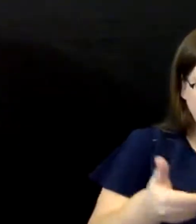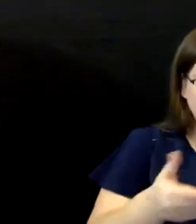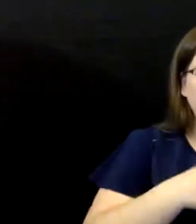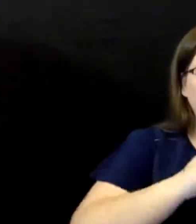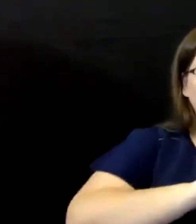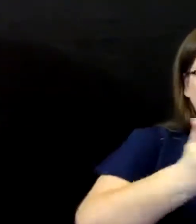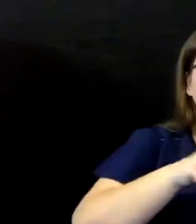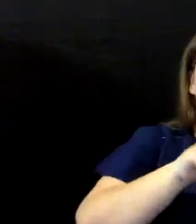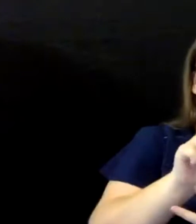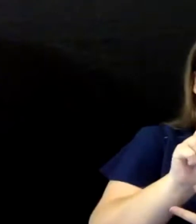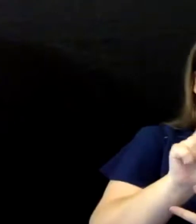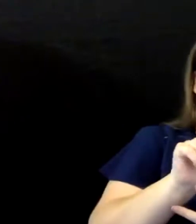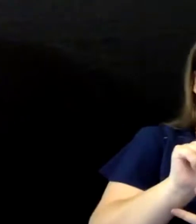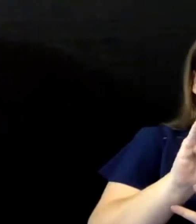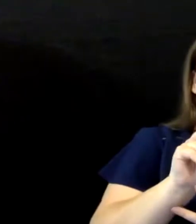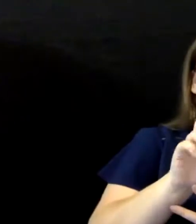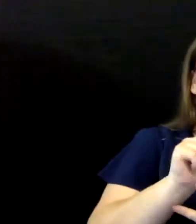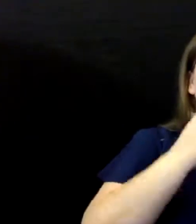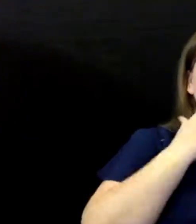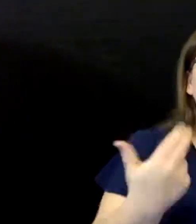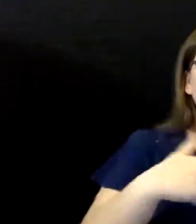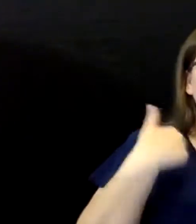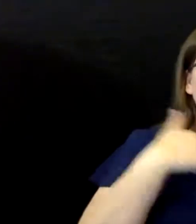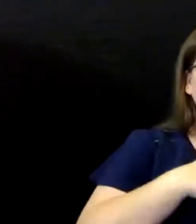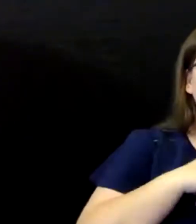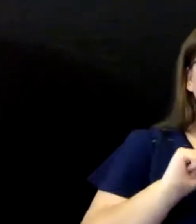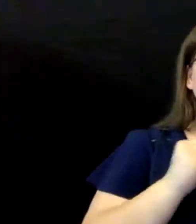Barrett, thank you for joining us. He's the team lead at the Office of